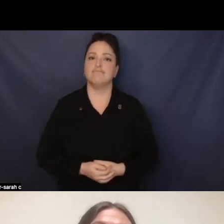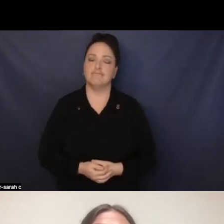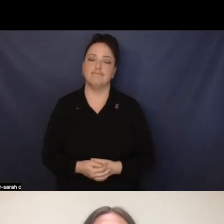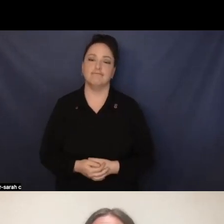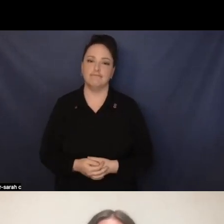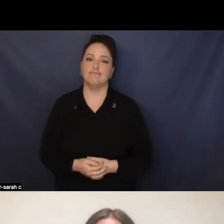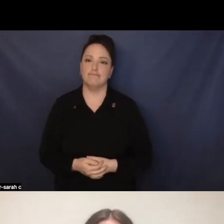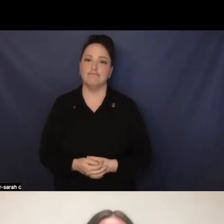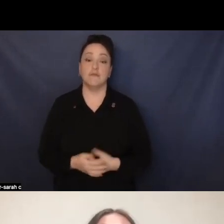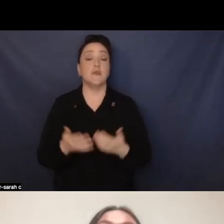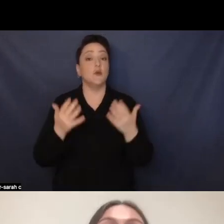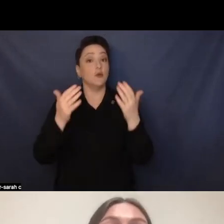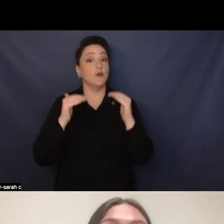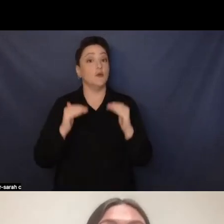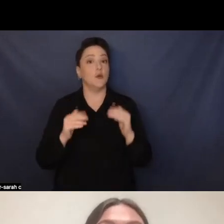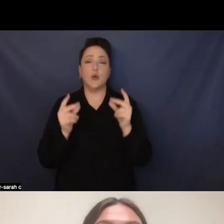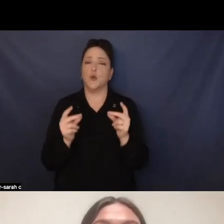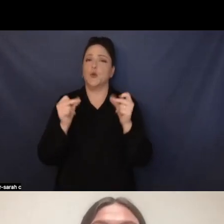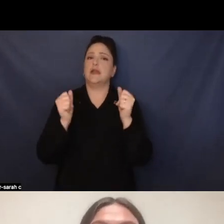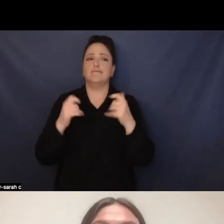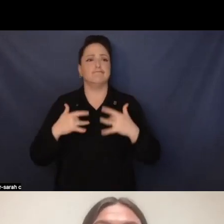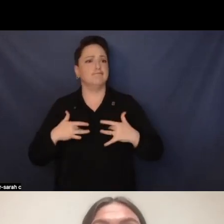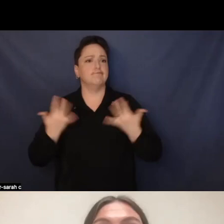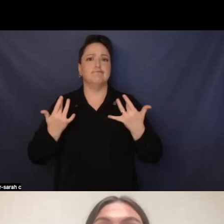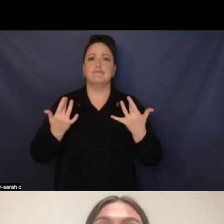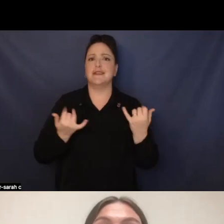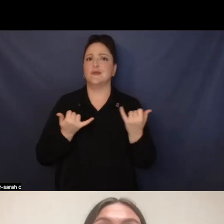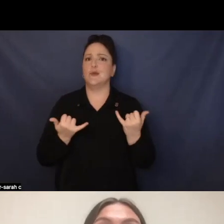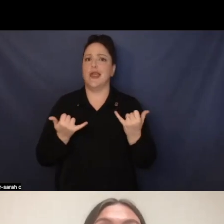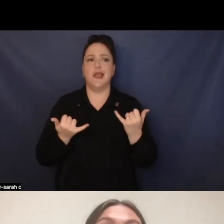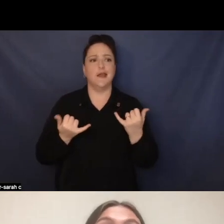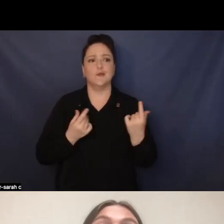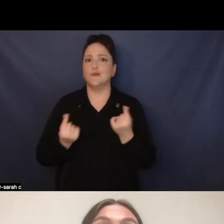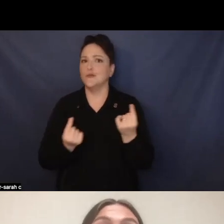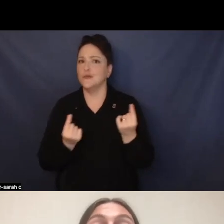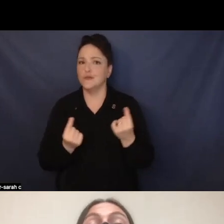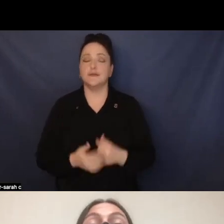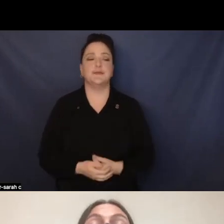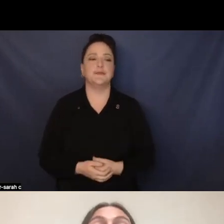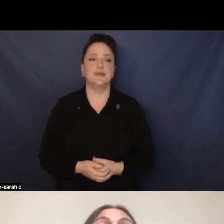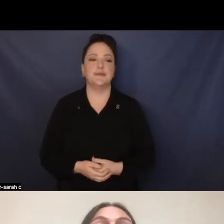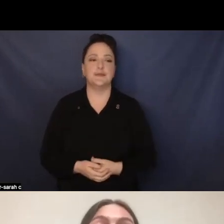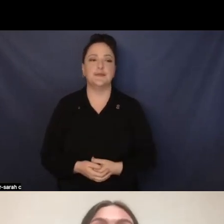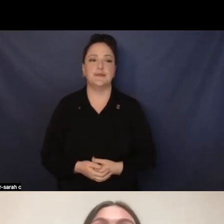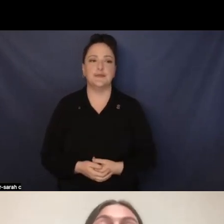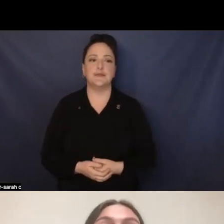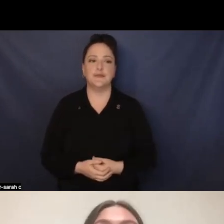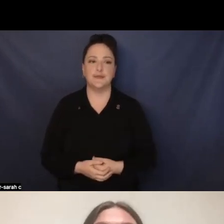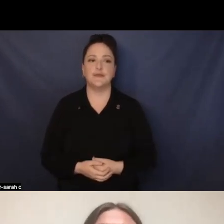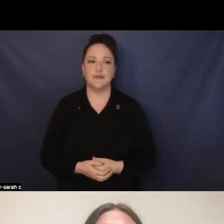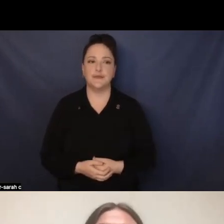As a quick road map for today's workshop, we will begin by discussing COVID mitigation